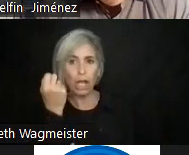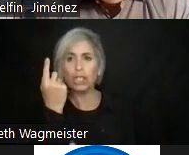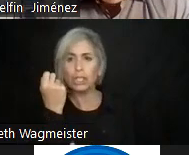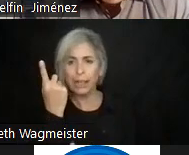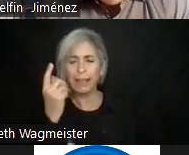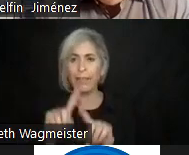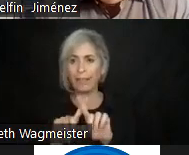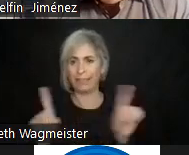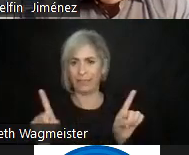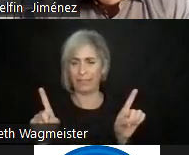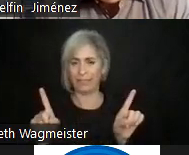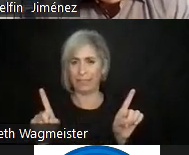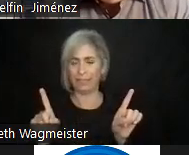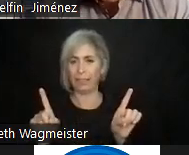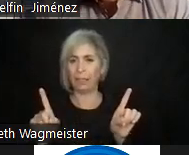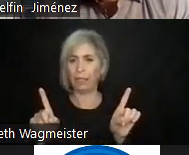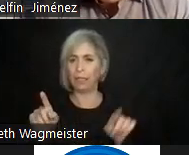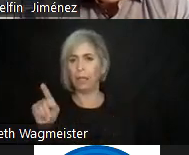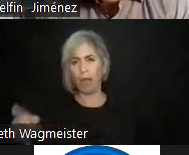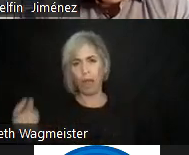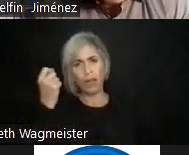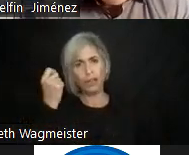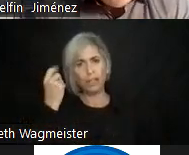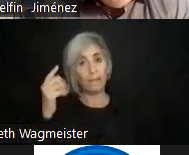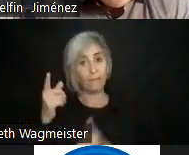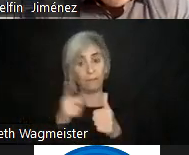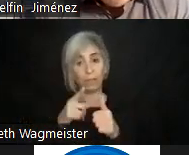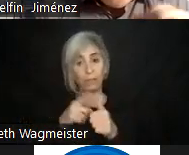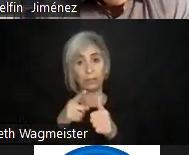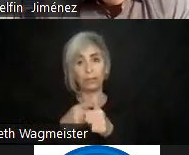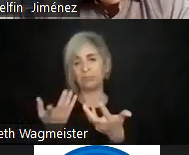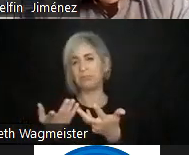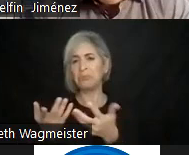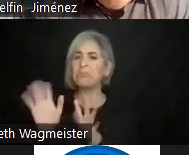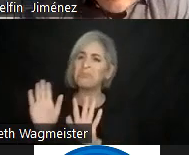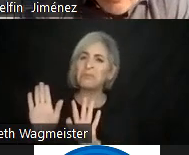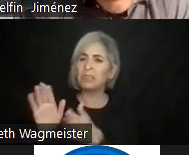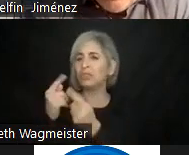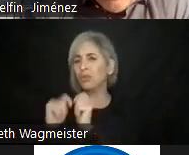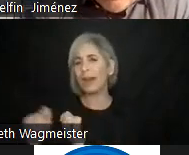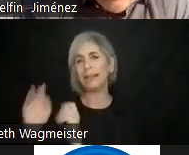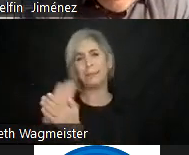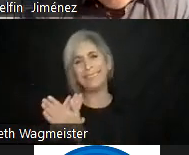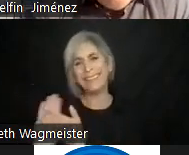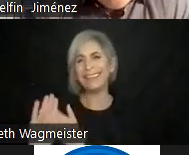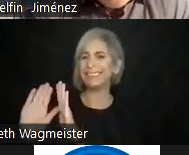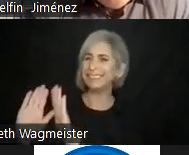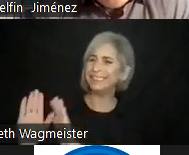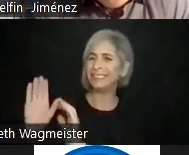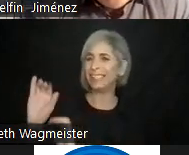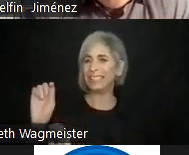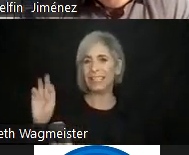when is basic consideration and when is just our recommendation.